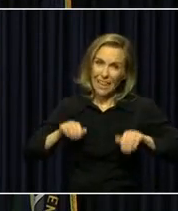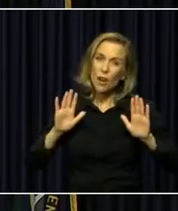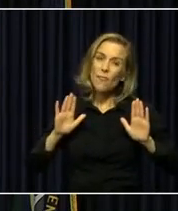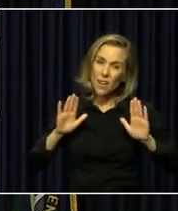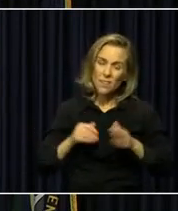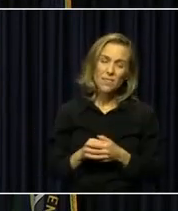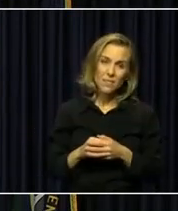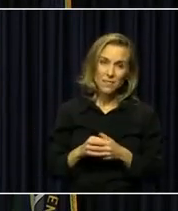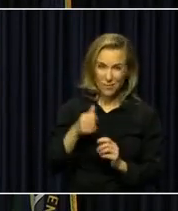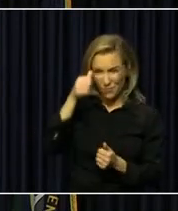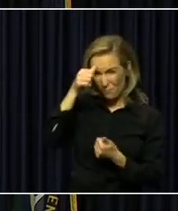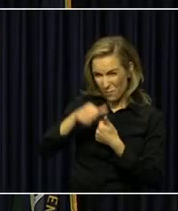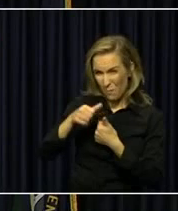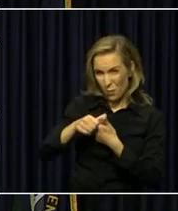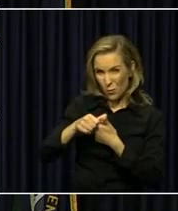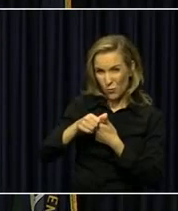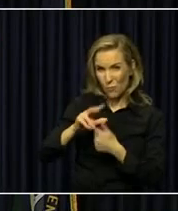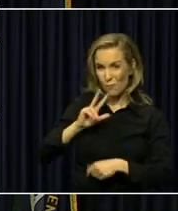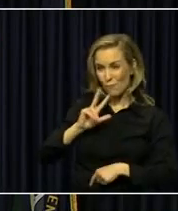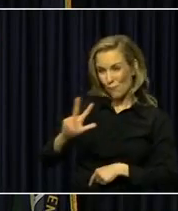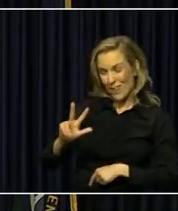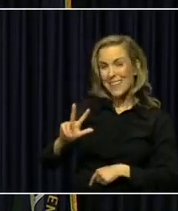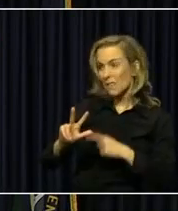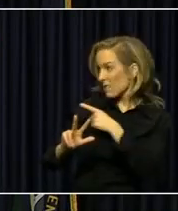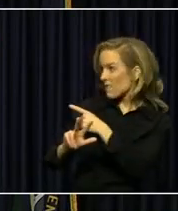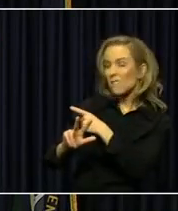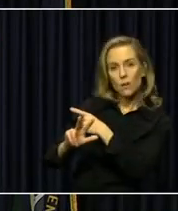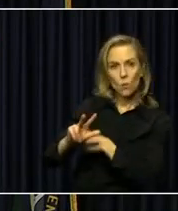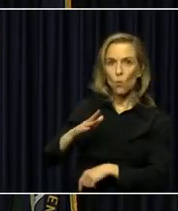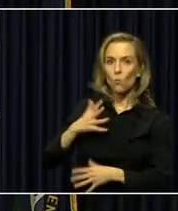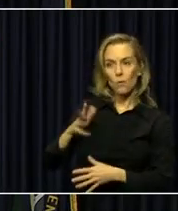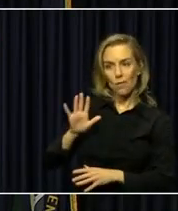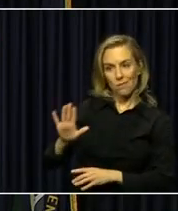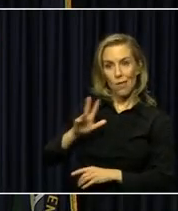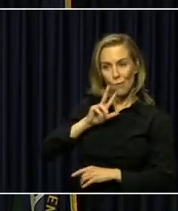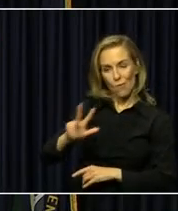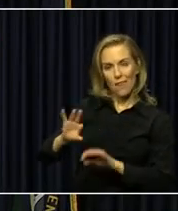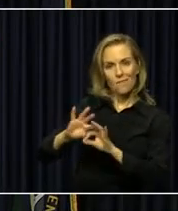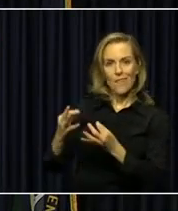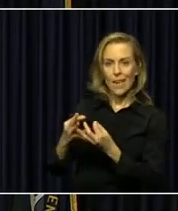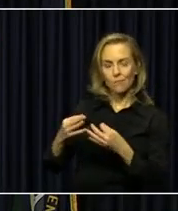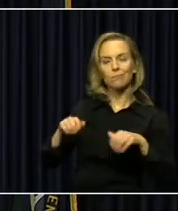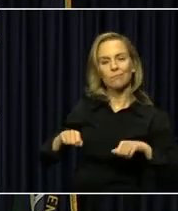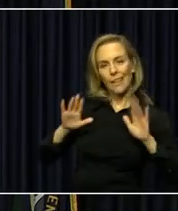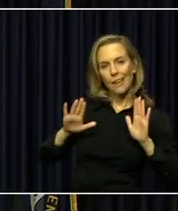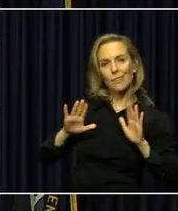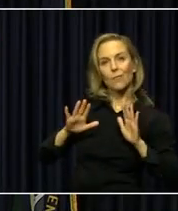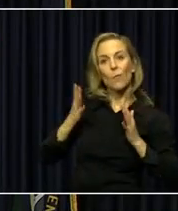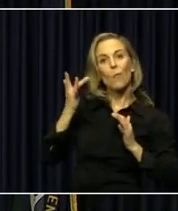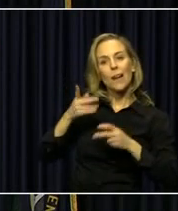THERE ARE THREE DIFFERENT WAYS THAT WE GET PPE.